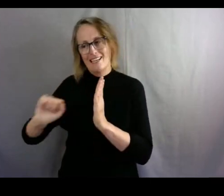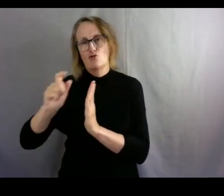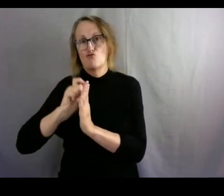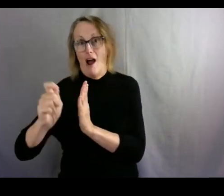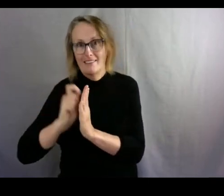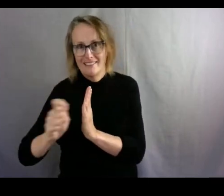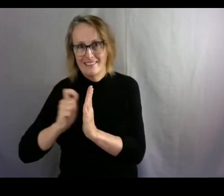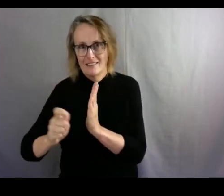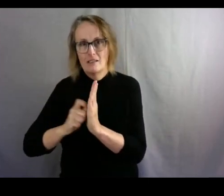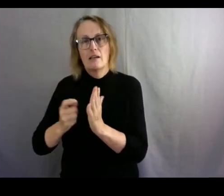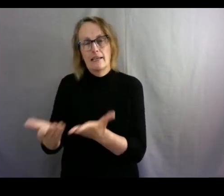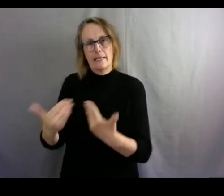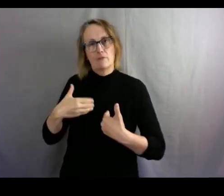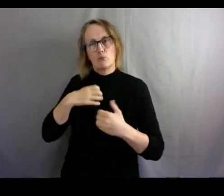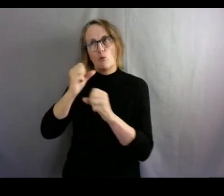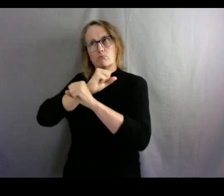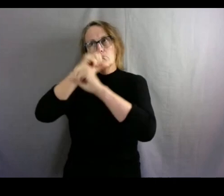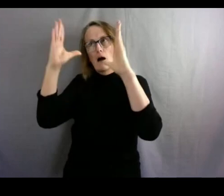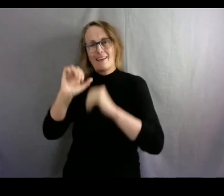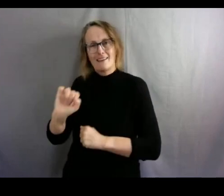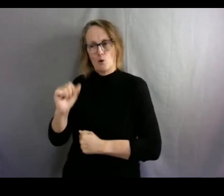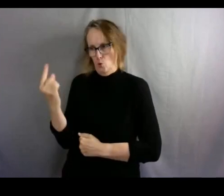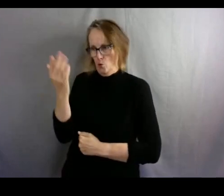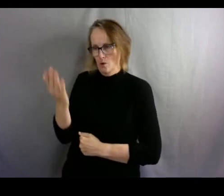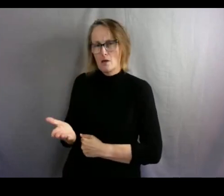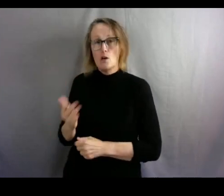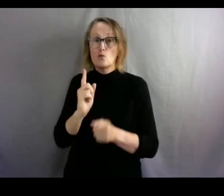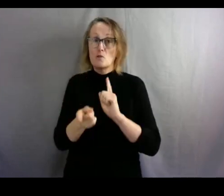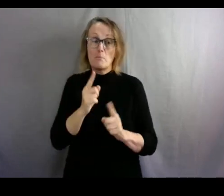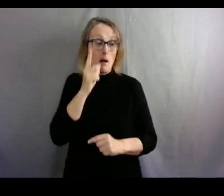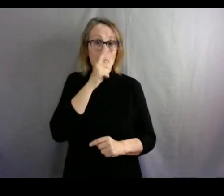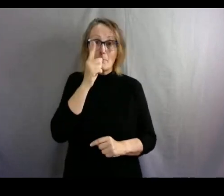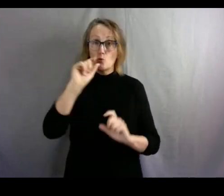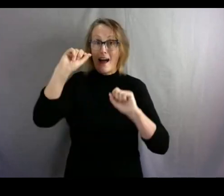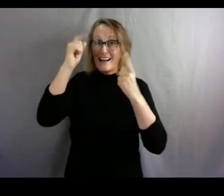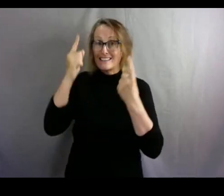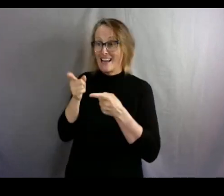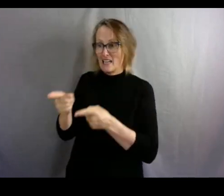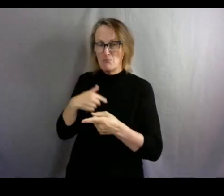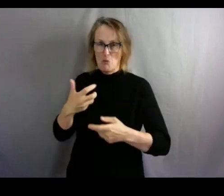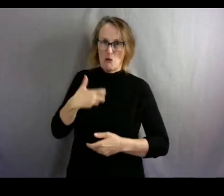And I think it's, yes, misunderstanding sometimes and that's why people are so aggressive against him.